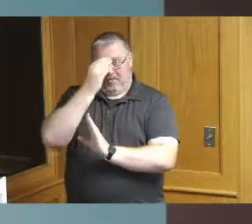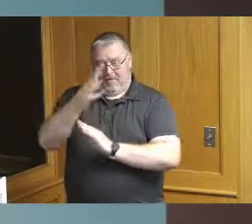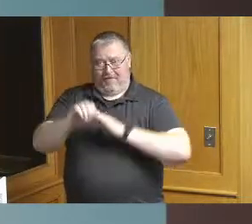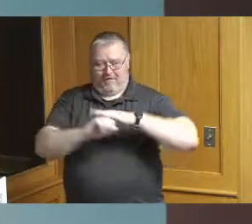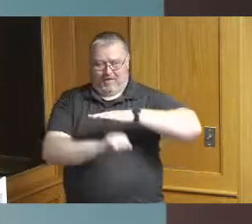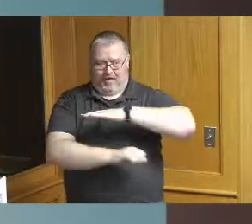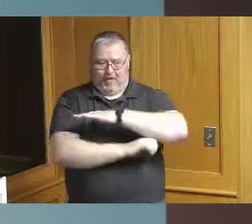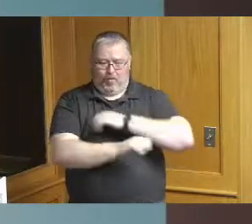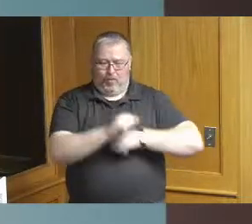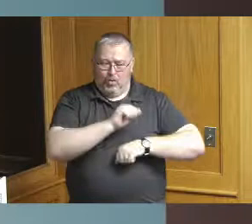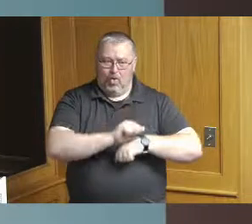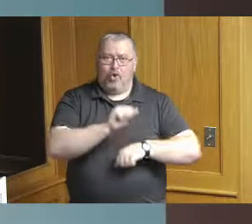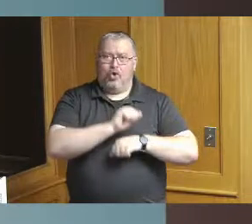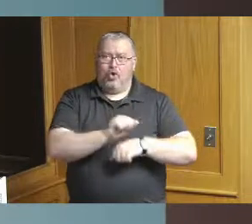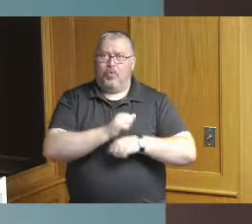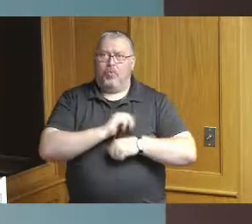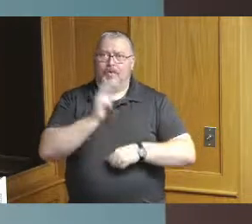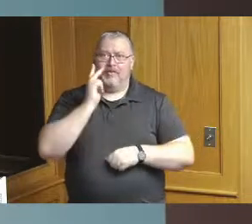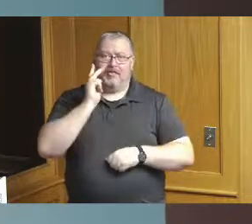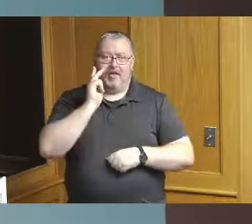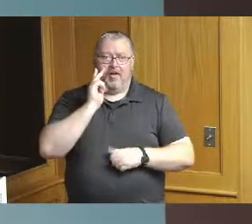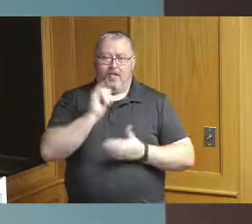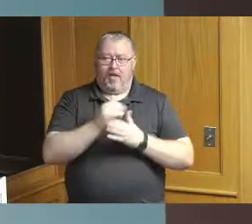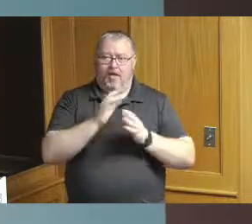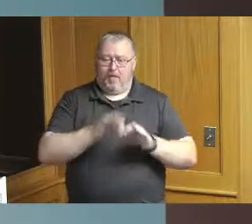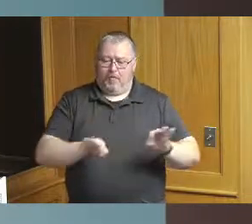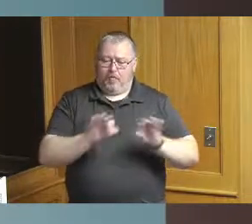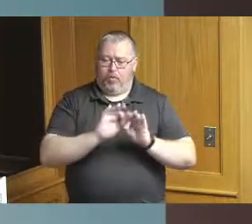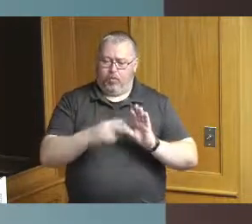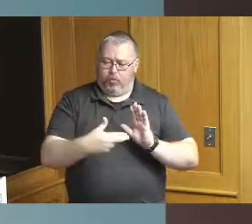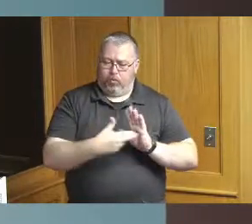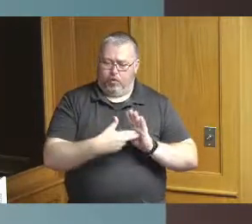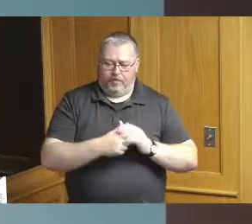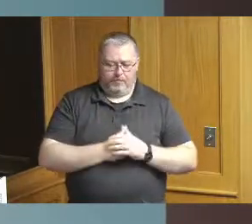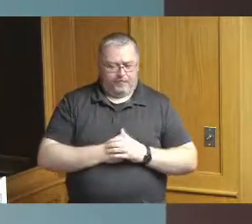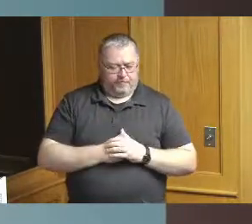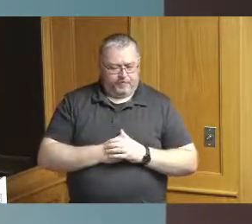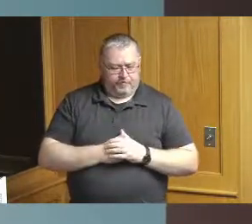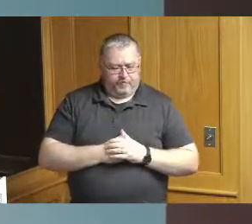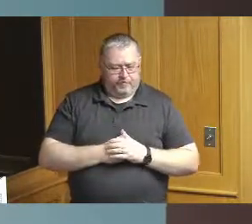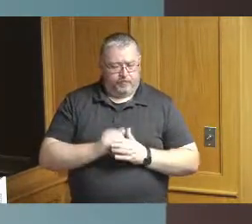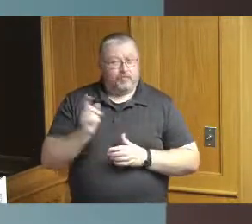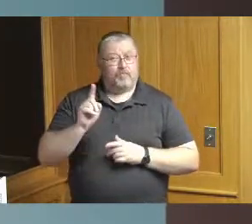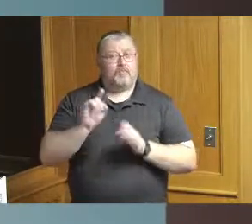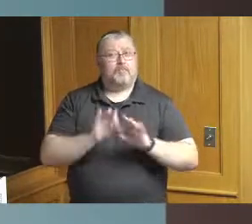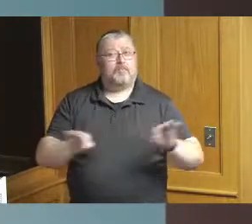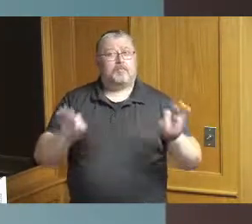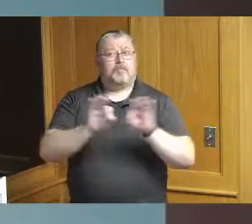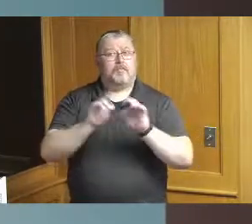and geography plays a very important role and what is important for the agencies as well as